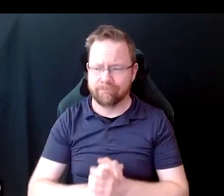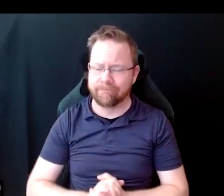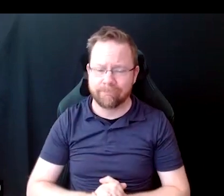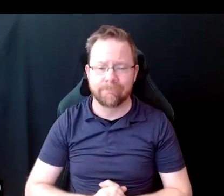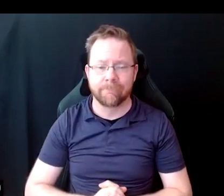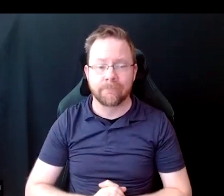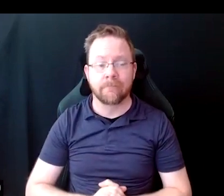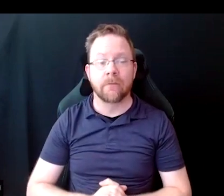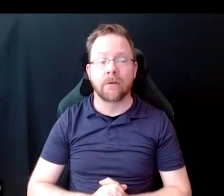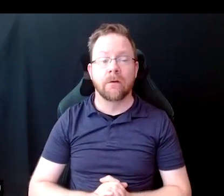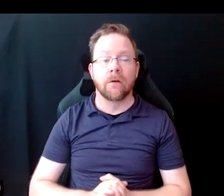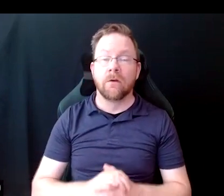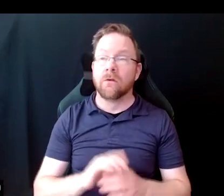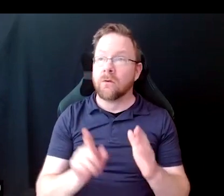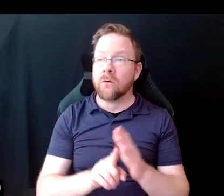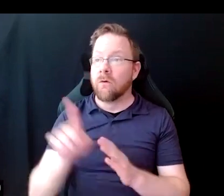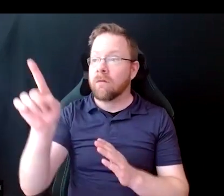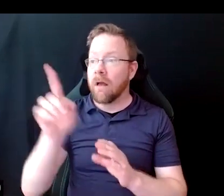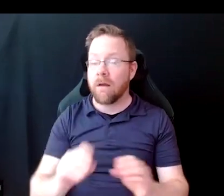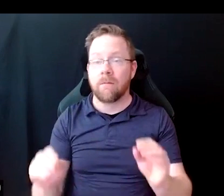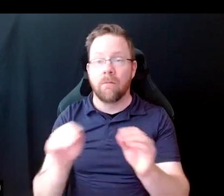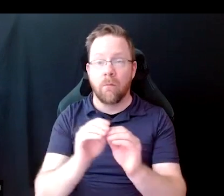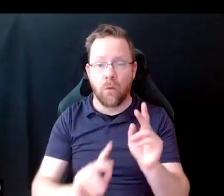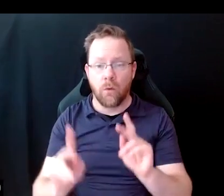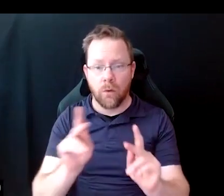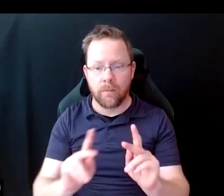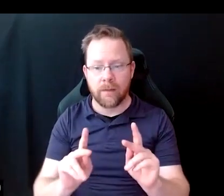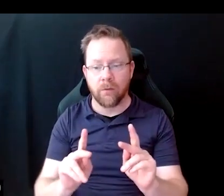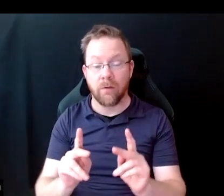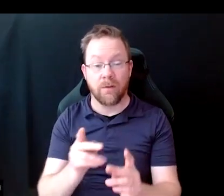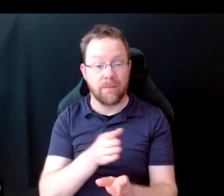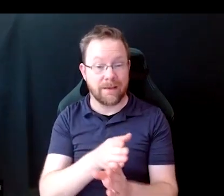We're talking about flying more folks, and we don't want the industry, in particular,